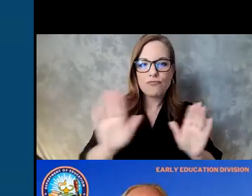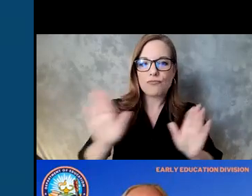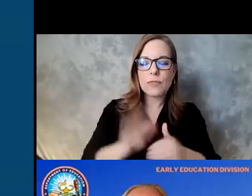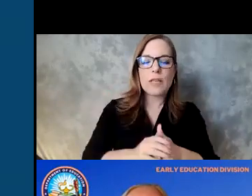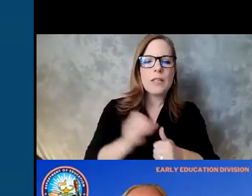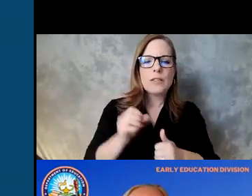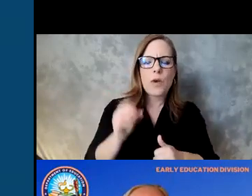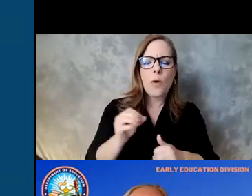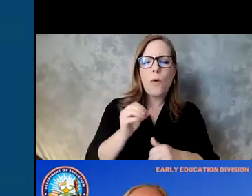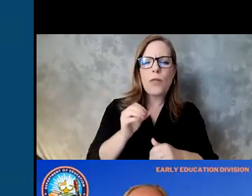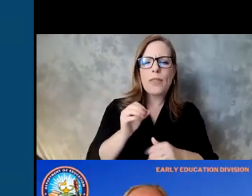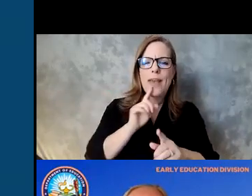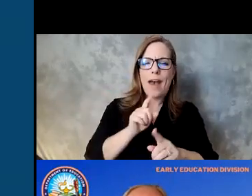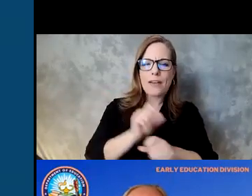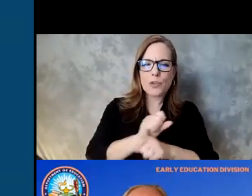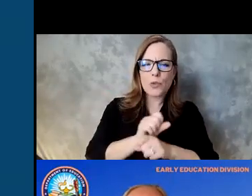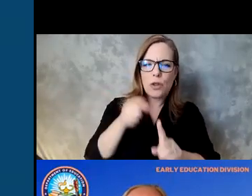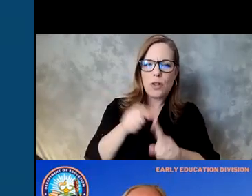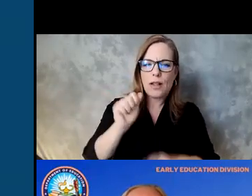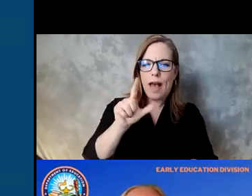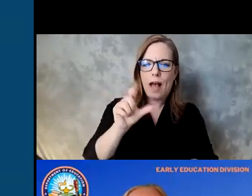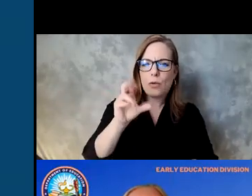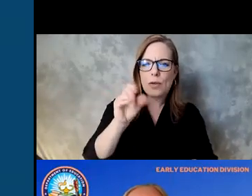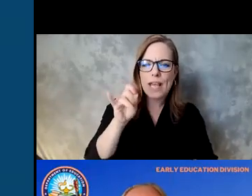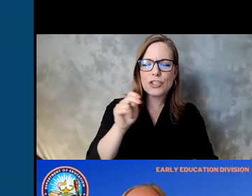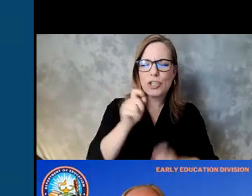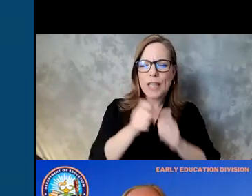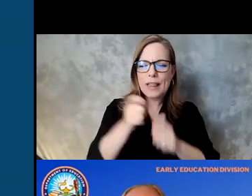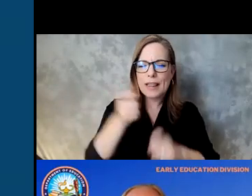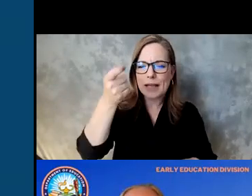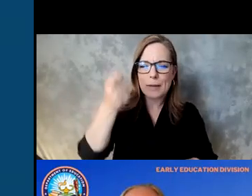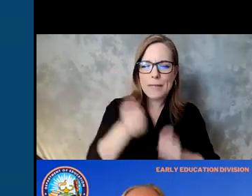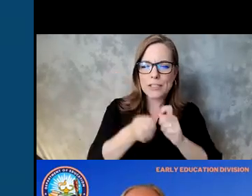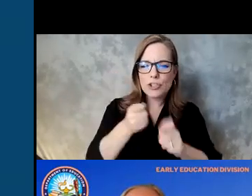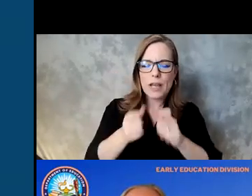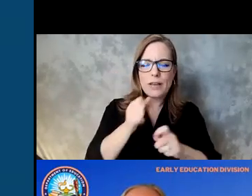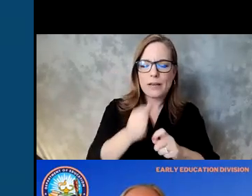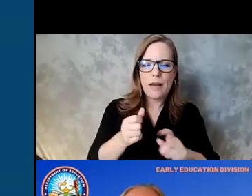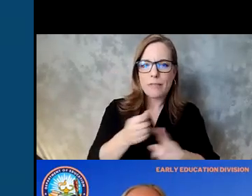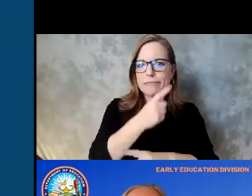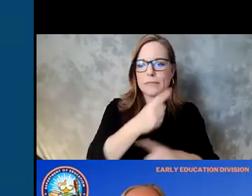not significantly. And so the total amount that’s going for the UPK P&I Grant and the